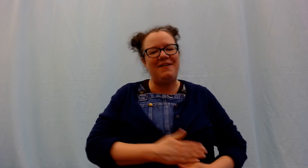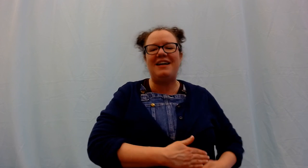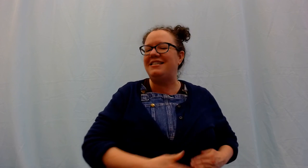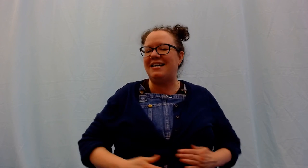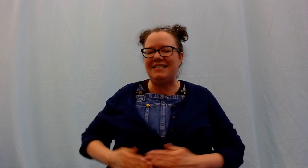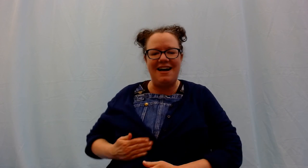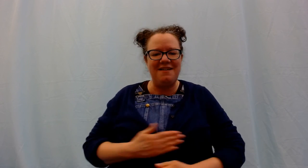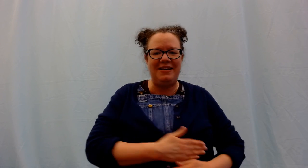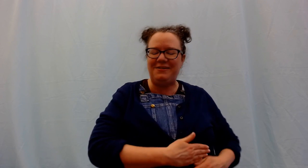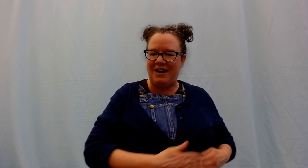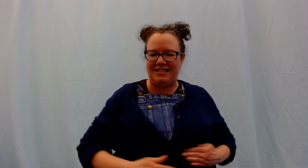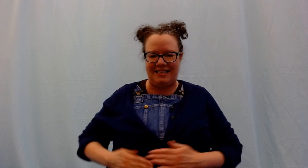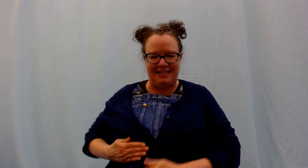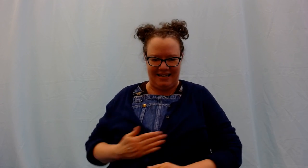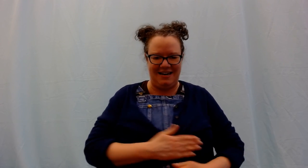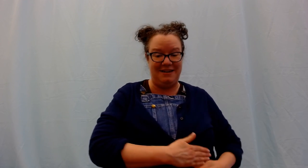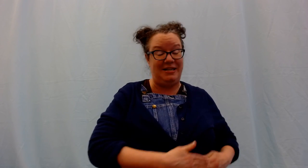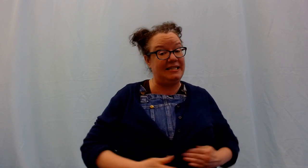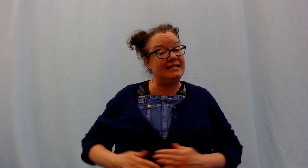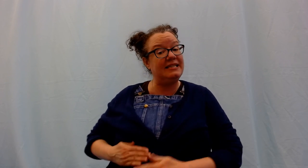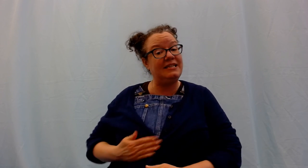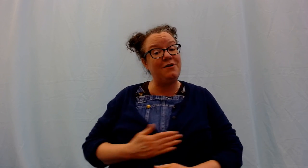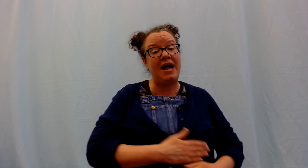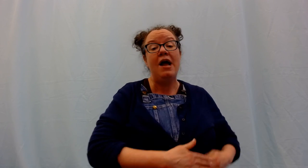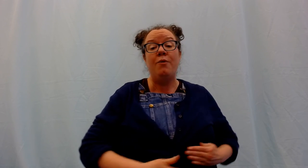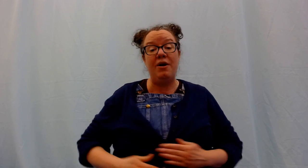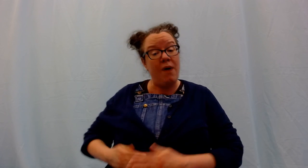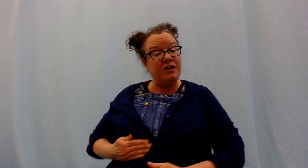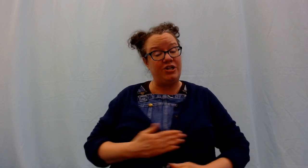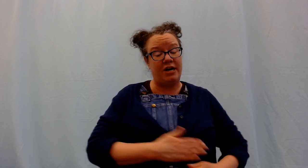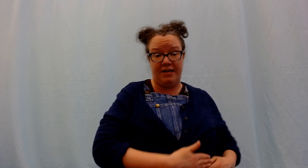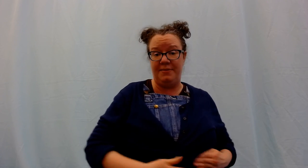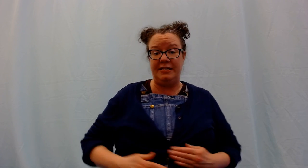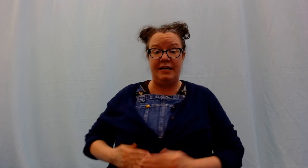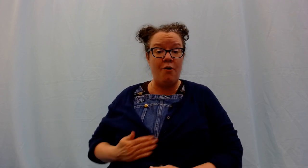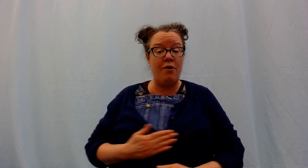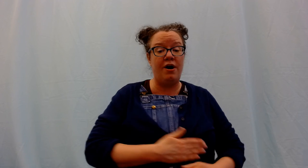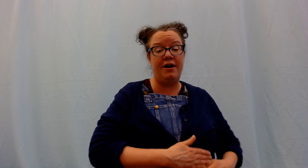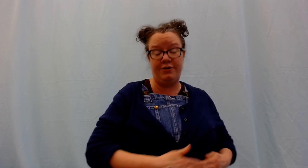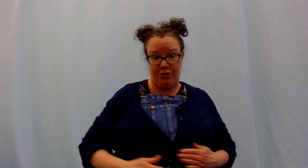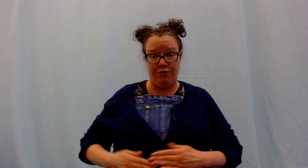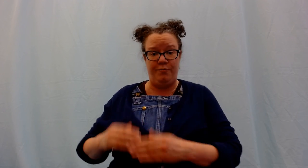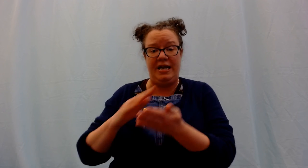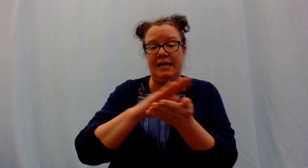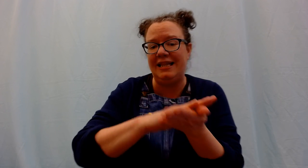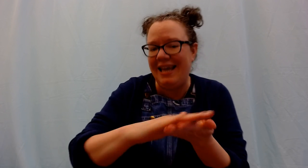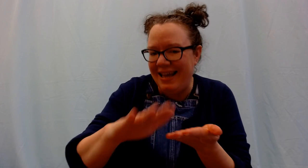#wash our tummies, wash our tummies. This is the way we wash our tummies in order to be clean.#